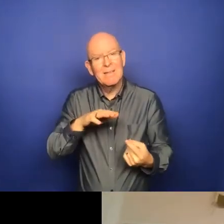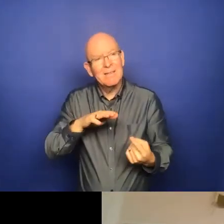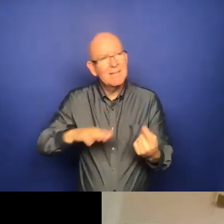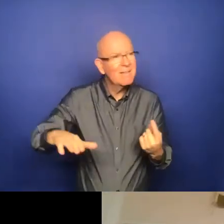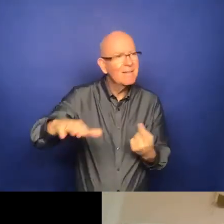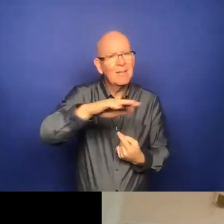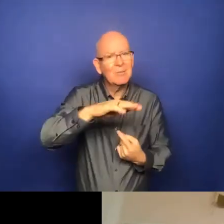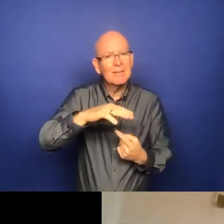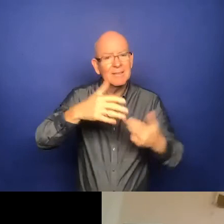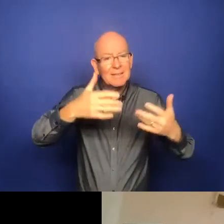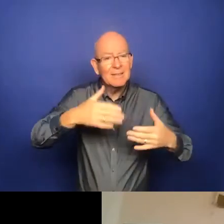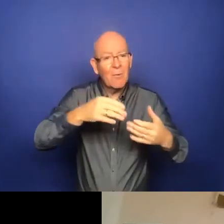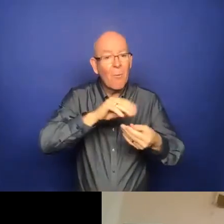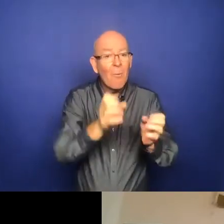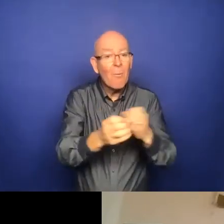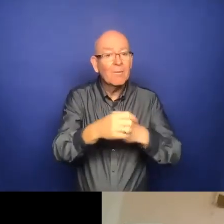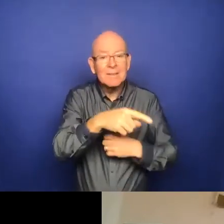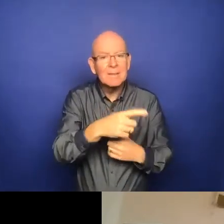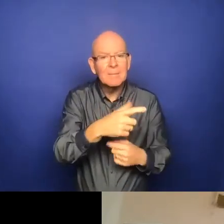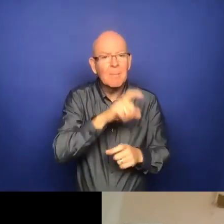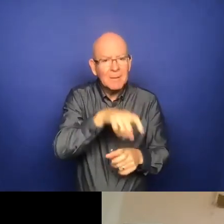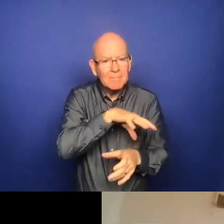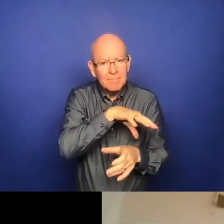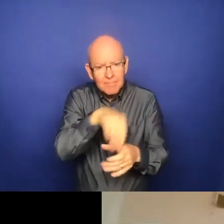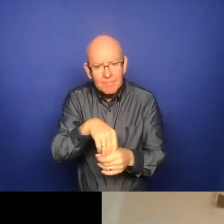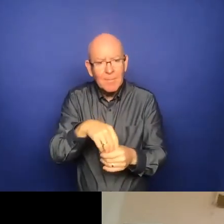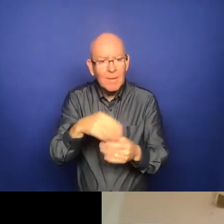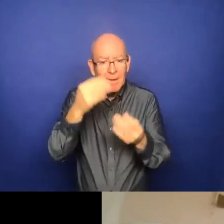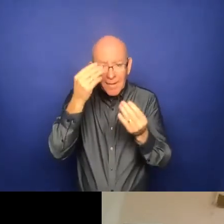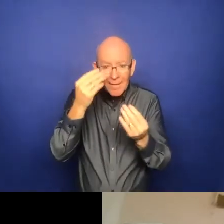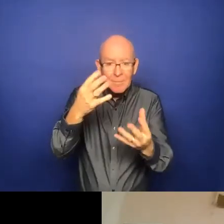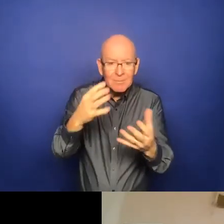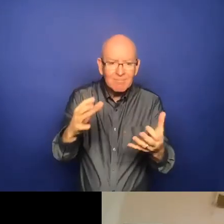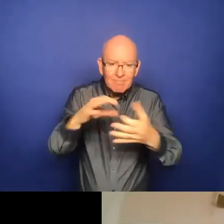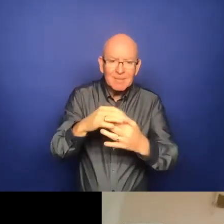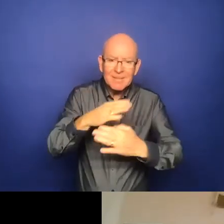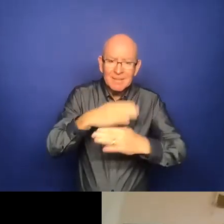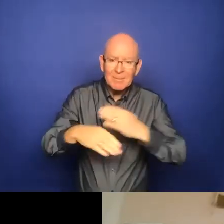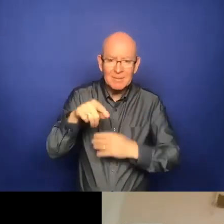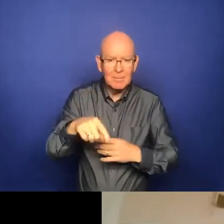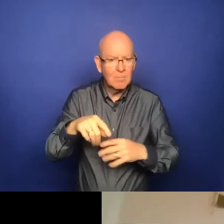ongoing data collection similar to what Anderson just mentioned that it wasn't added kind of every five years or when there was a donor, but